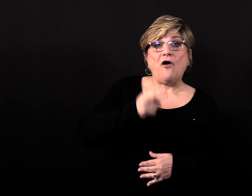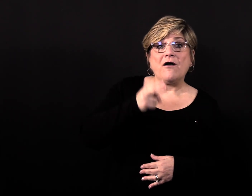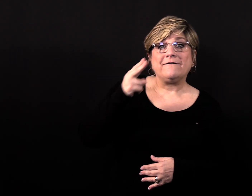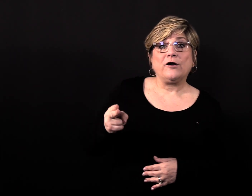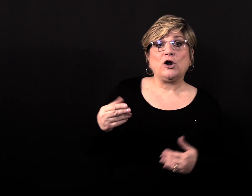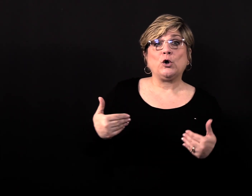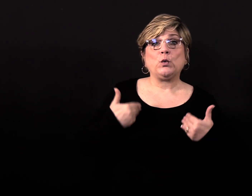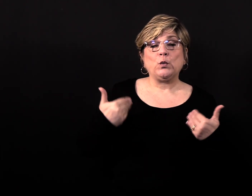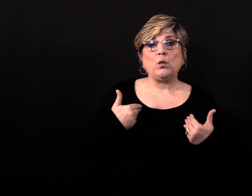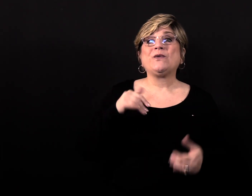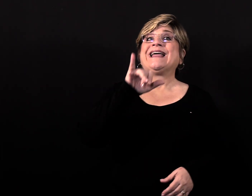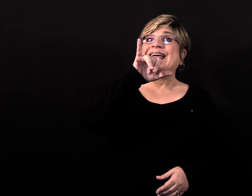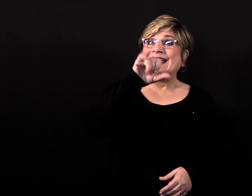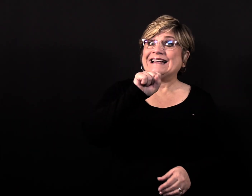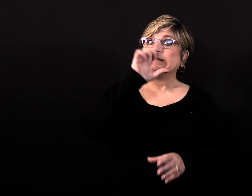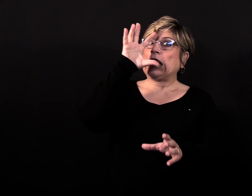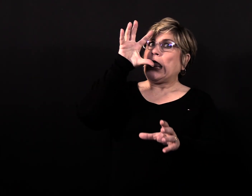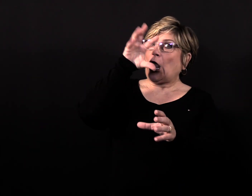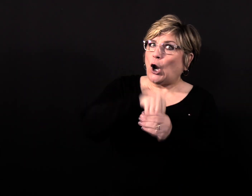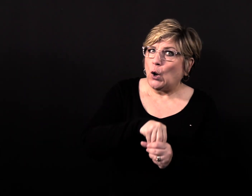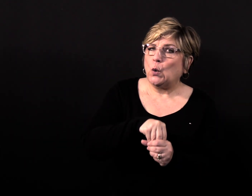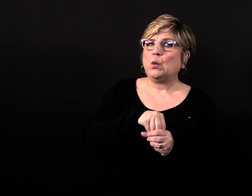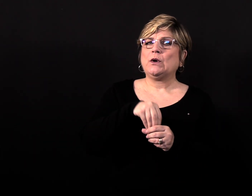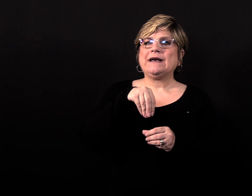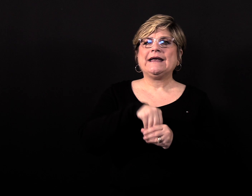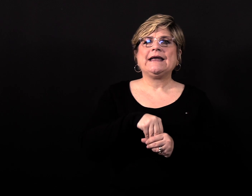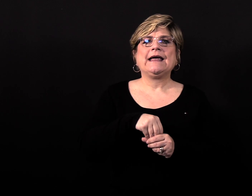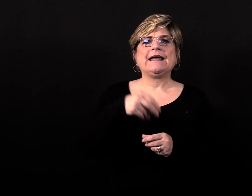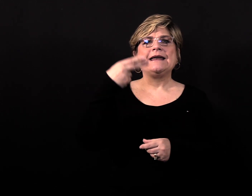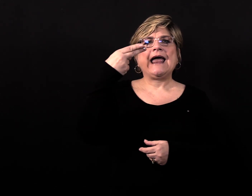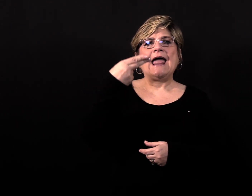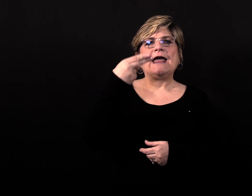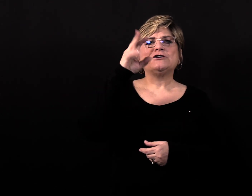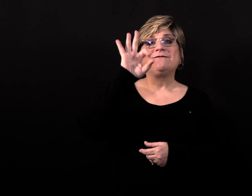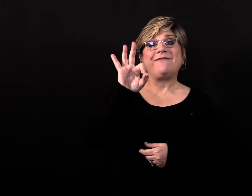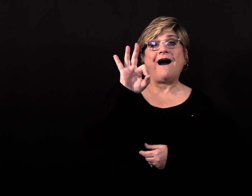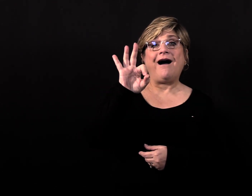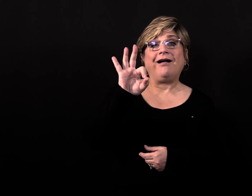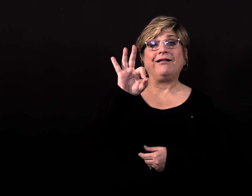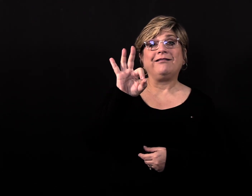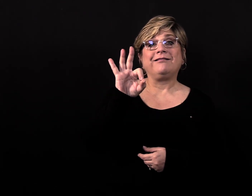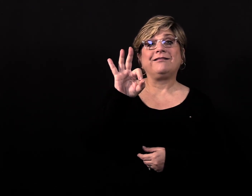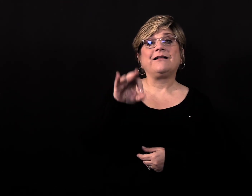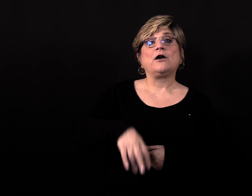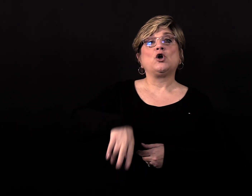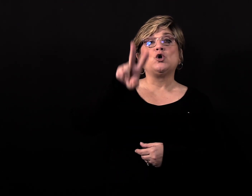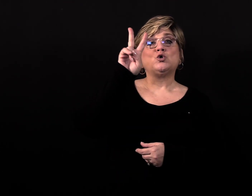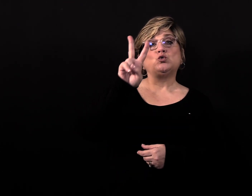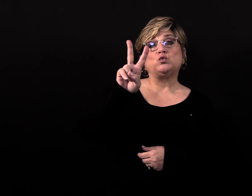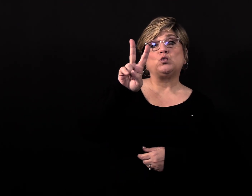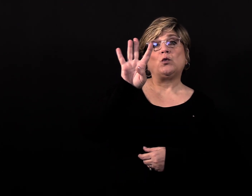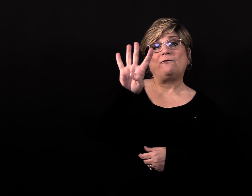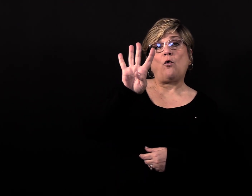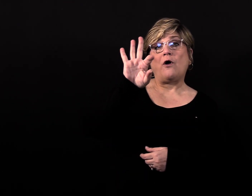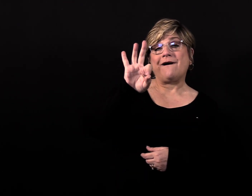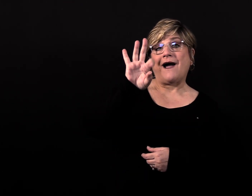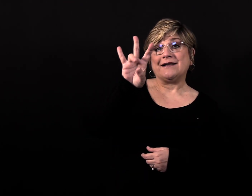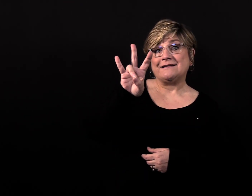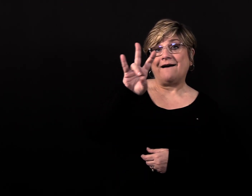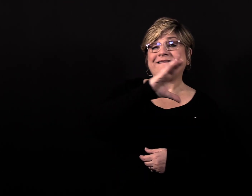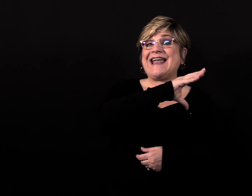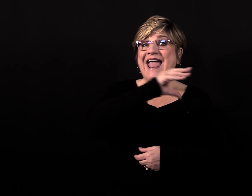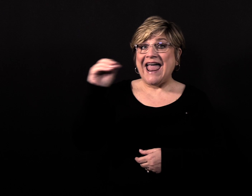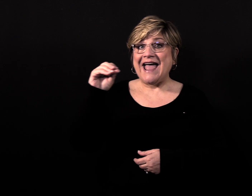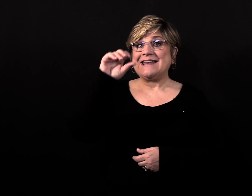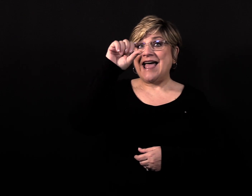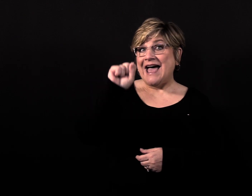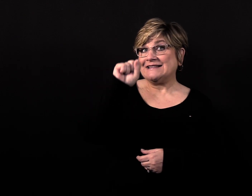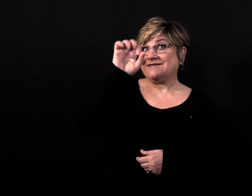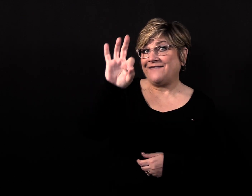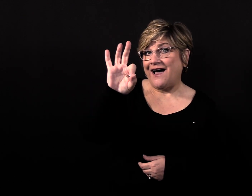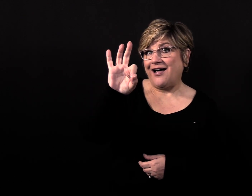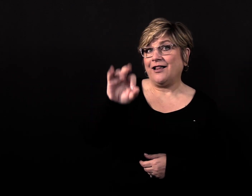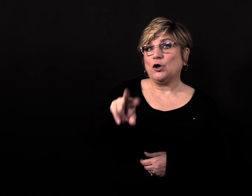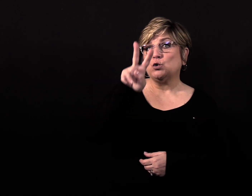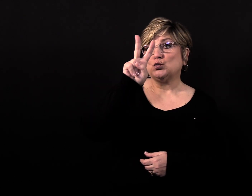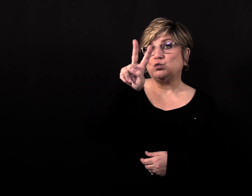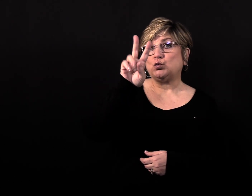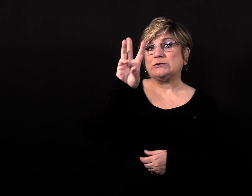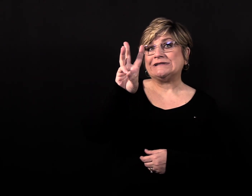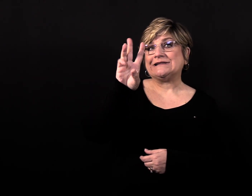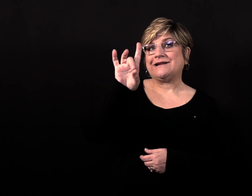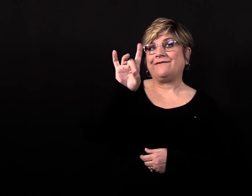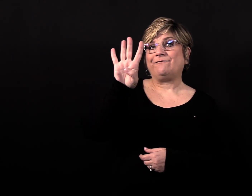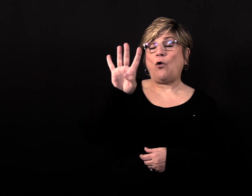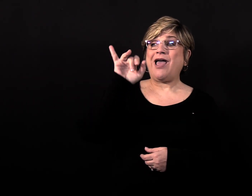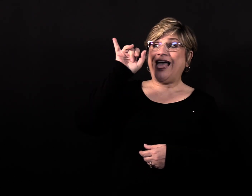Youth, is included in HF2497 and SF2684. This bill